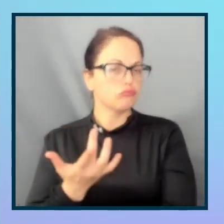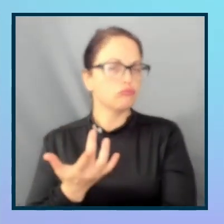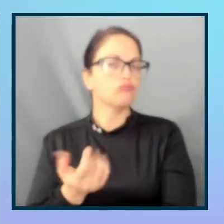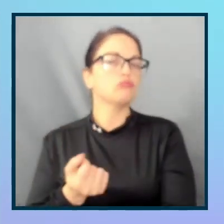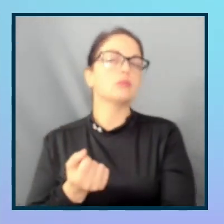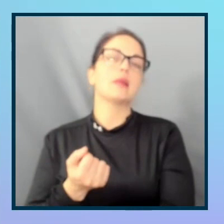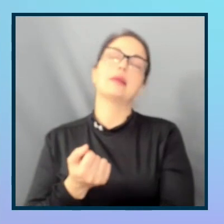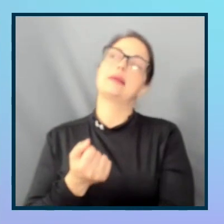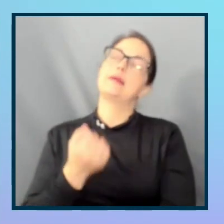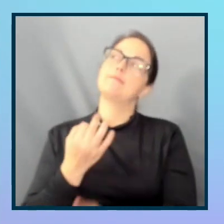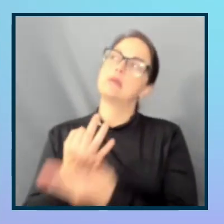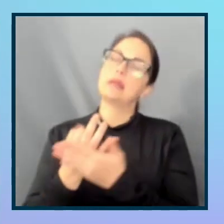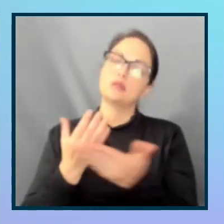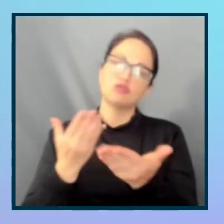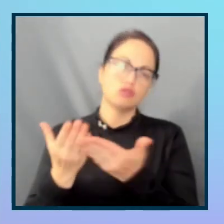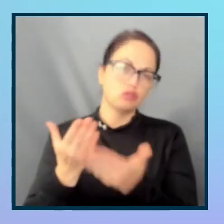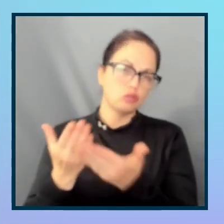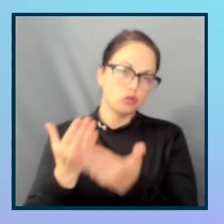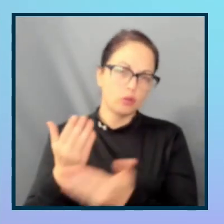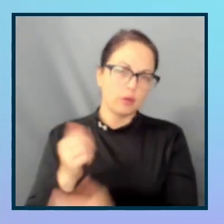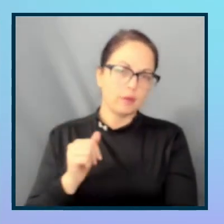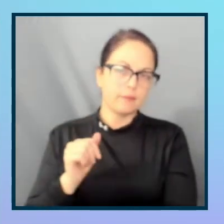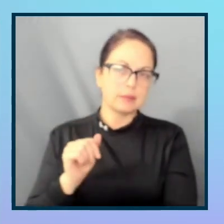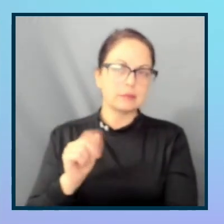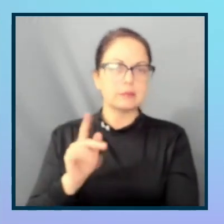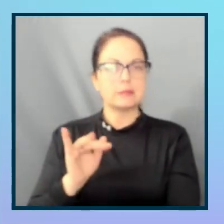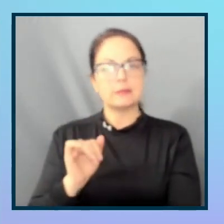How do I put this politically nicely,